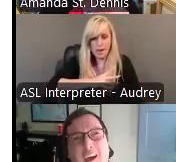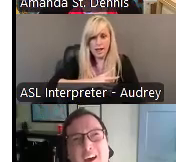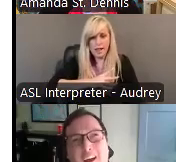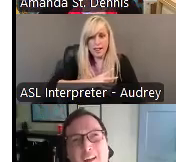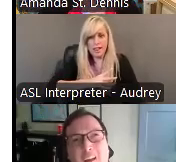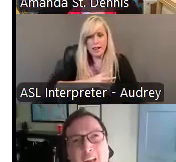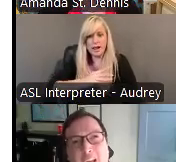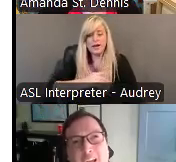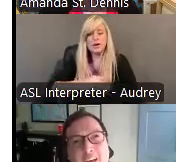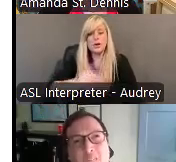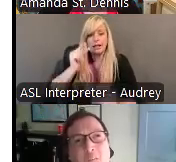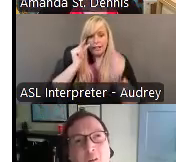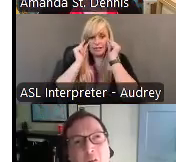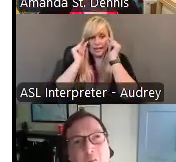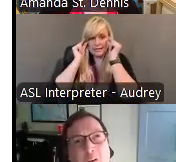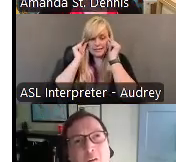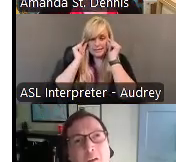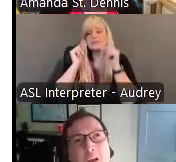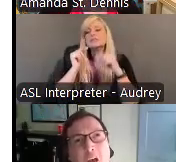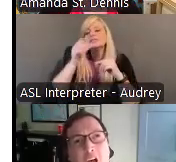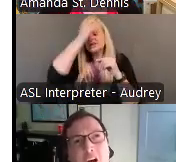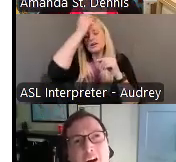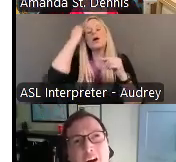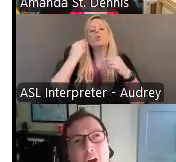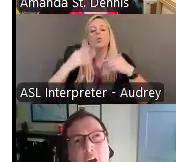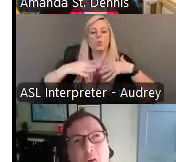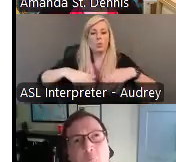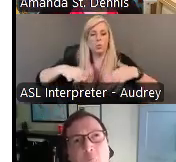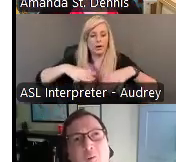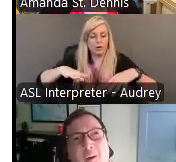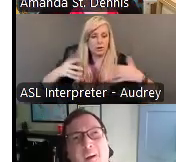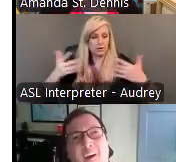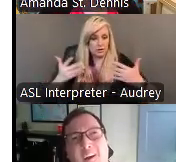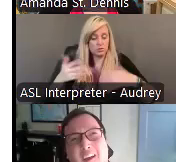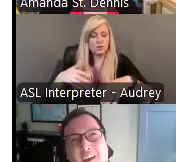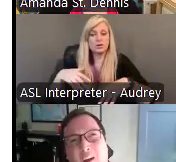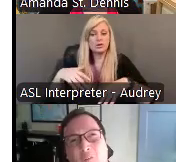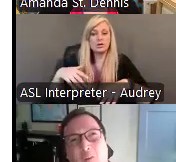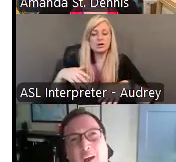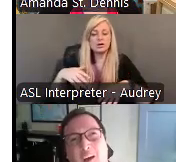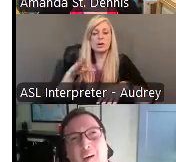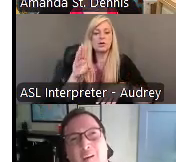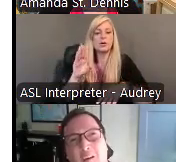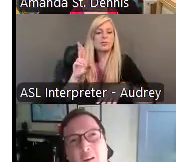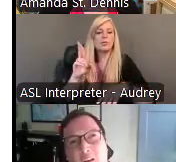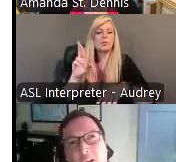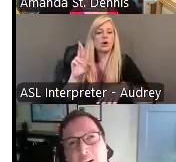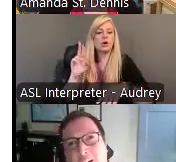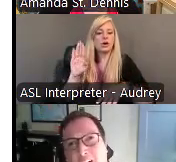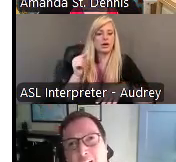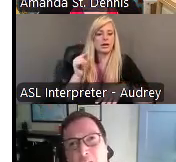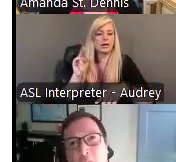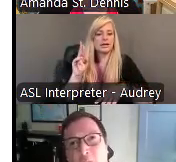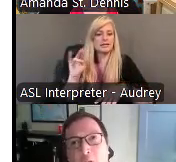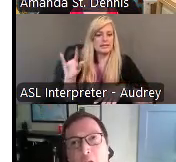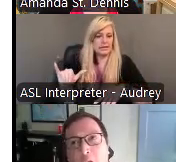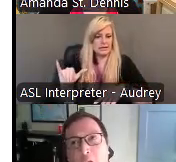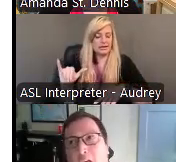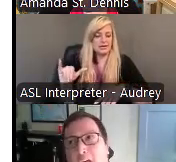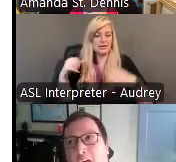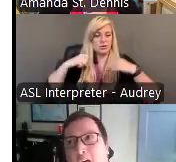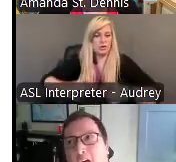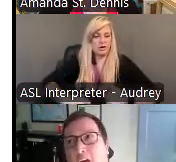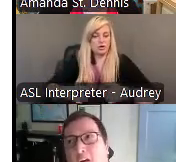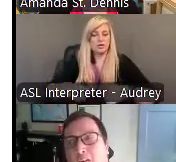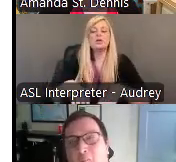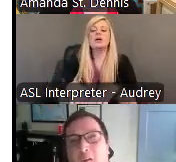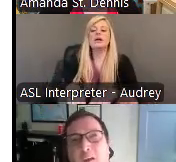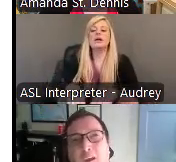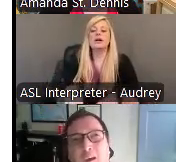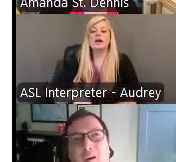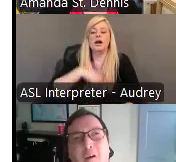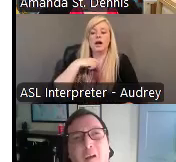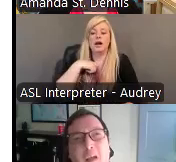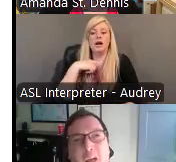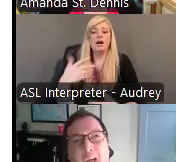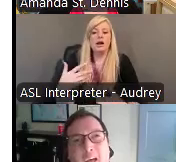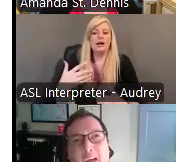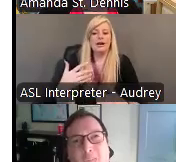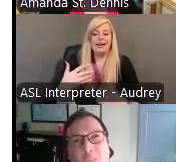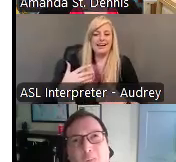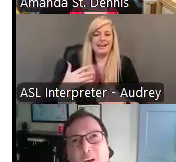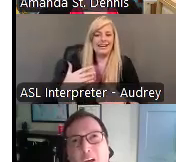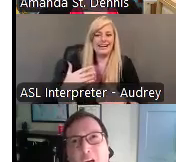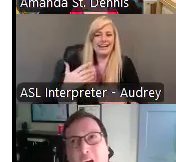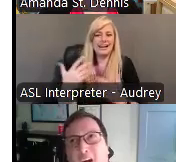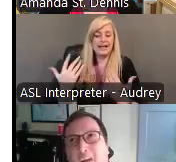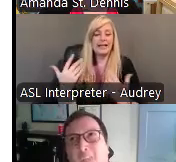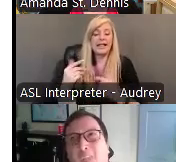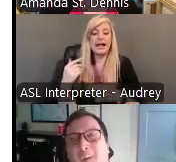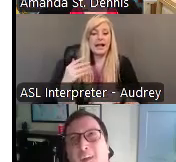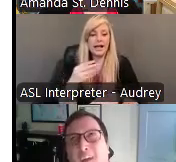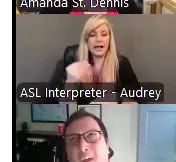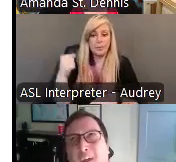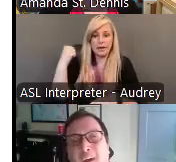and I am wearing a burgundy sweater and a grey shirt. And behind me is